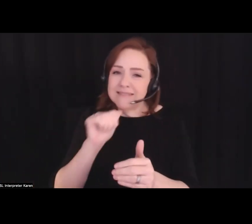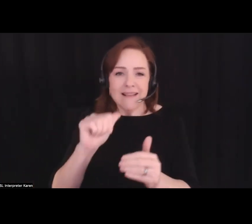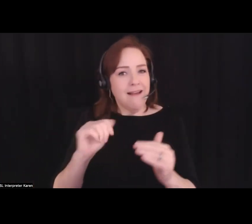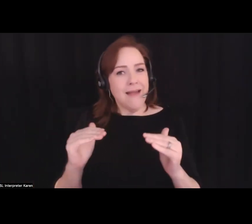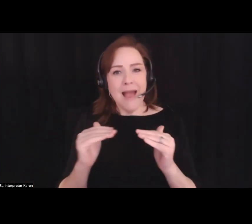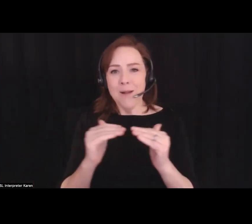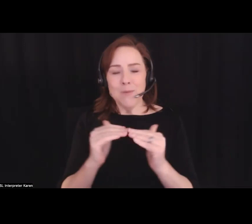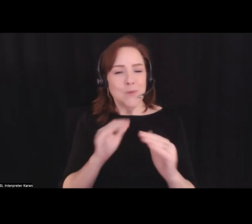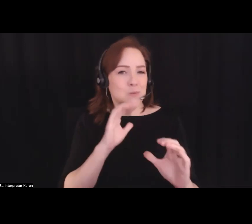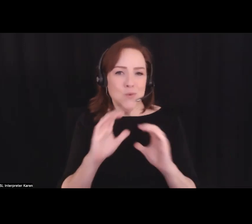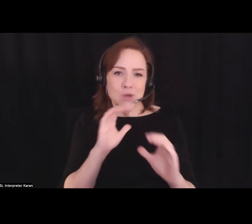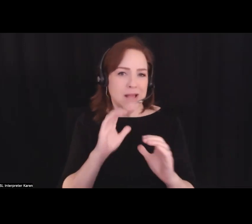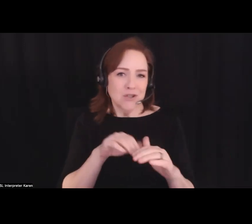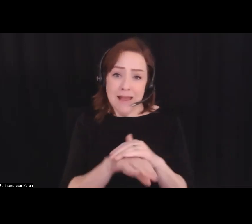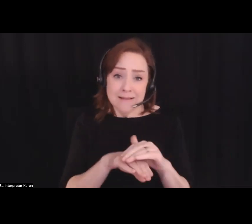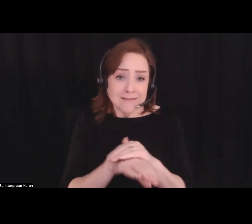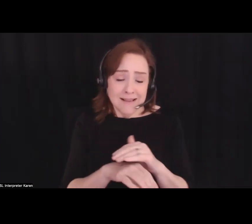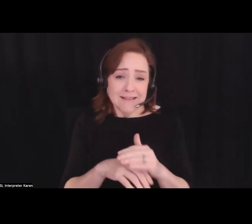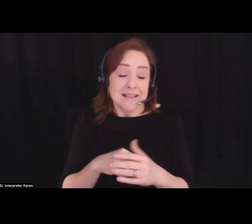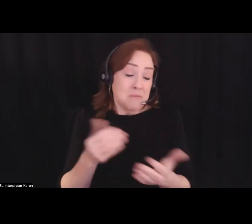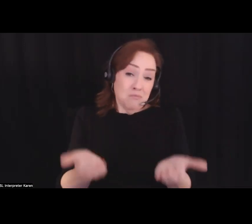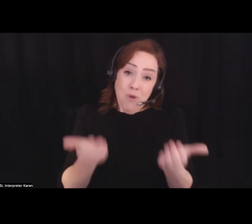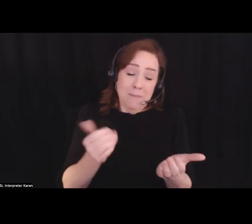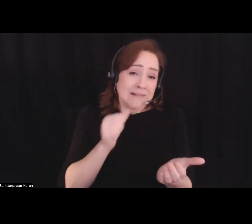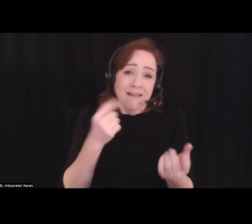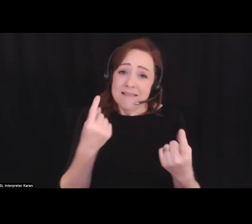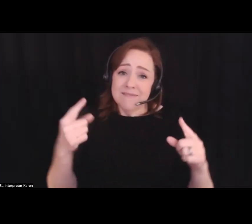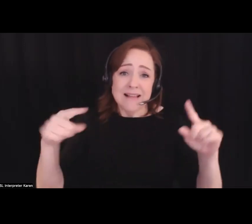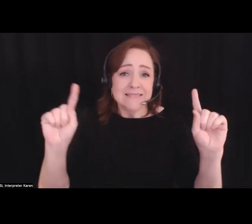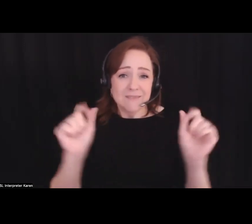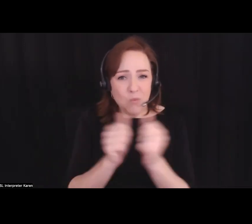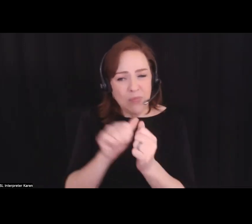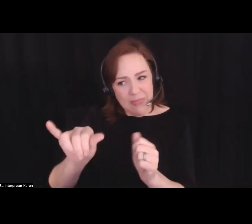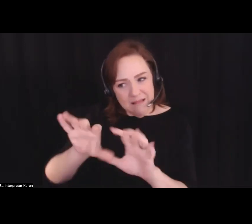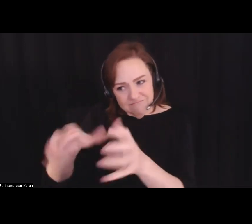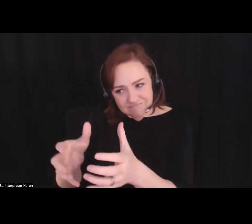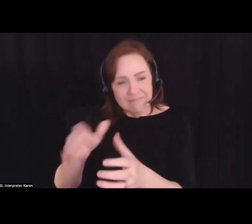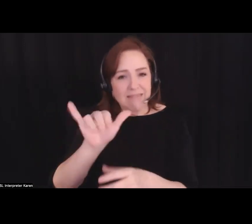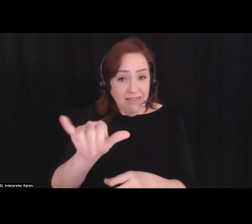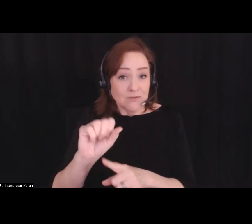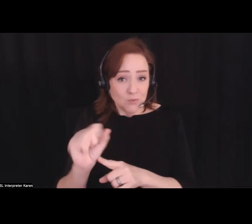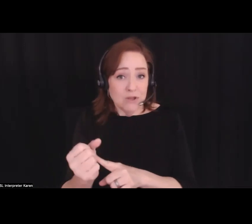communication and it's probably not going to be effective in that situation. you could see